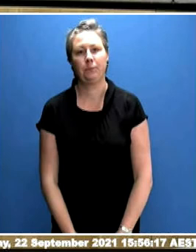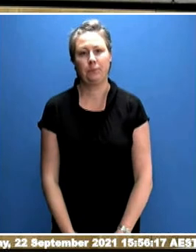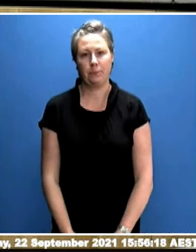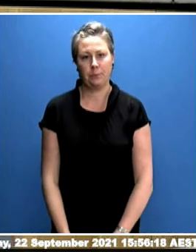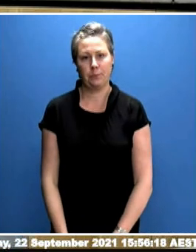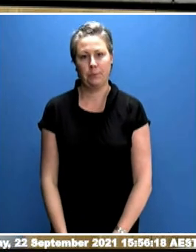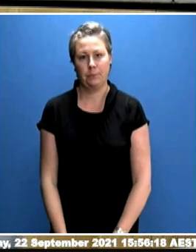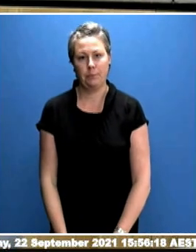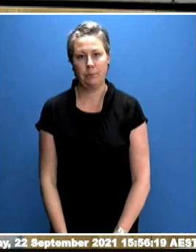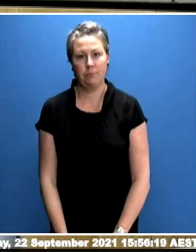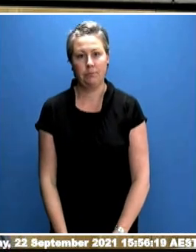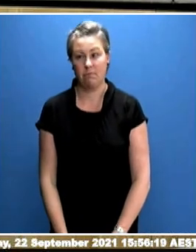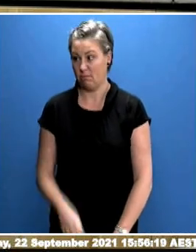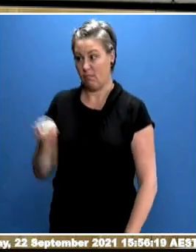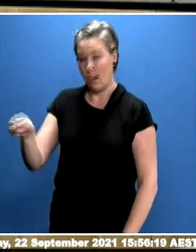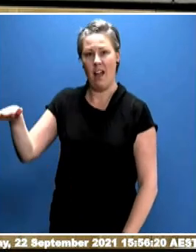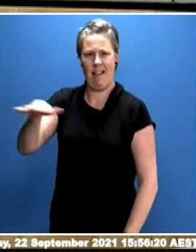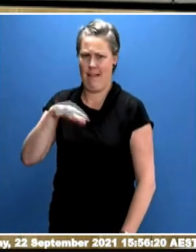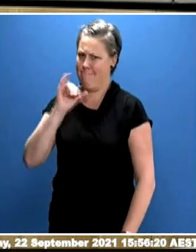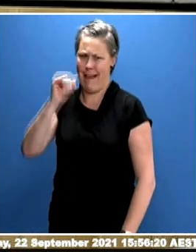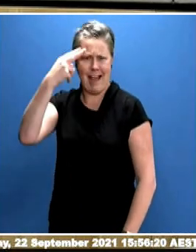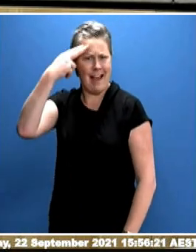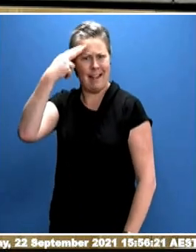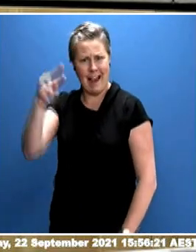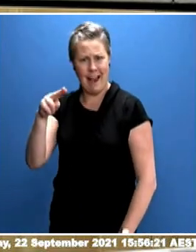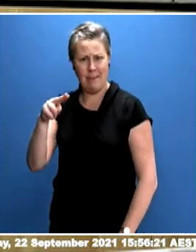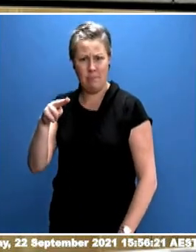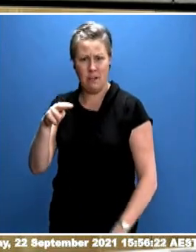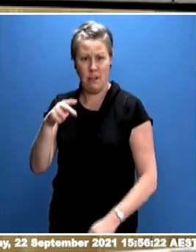and it has a reputation because you've got Elders involved in smoking and it's ongoing.